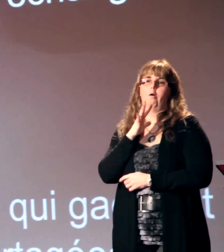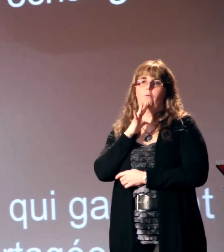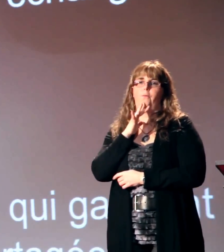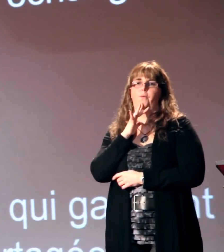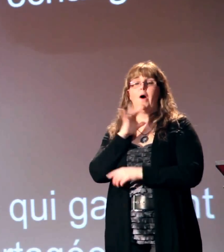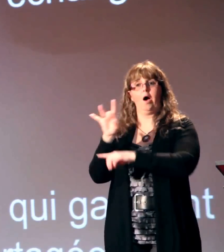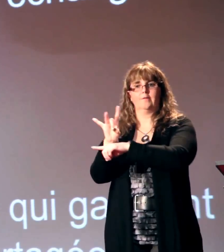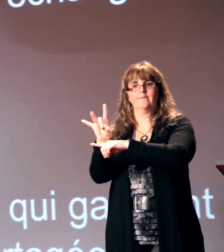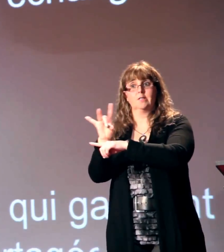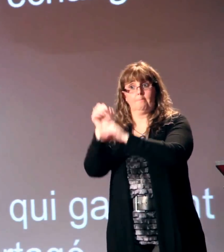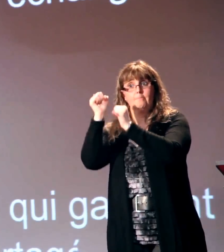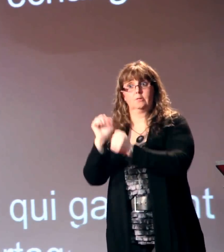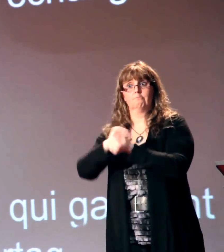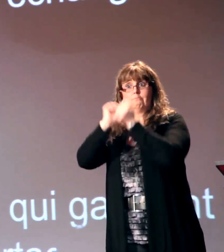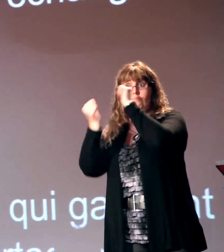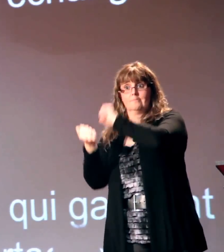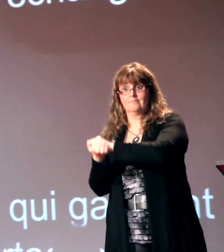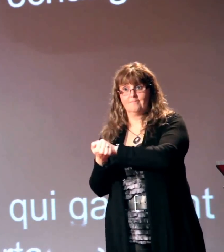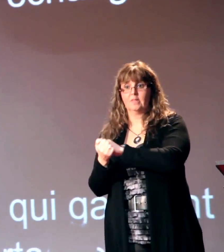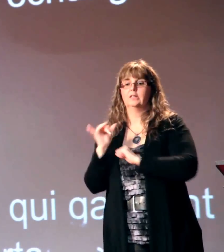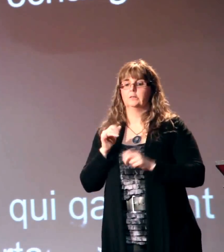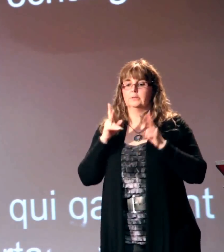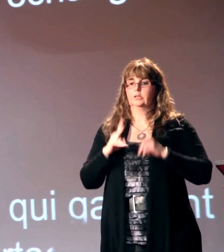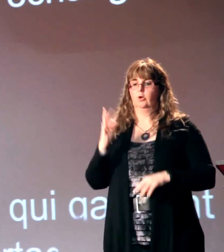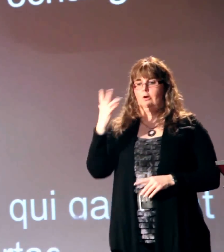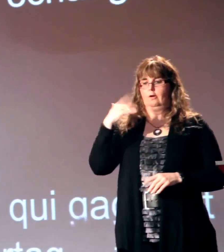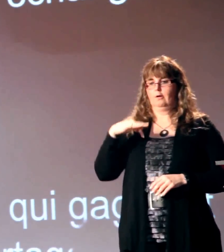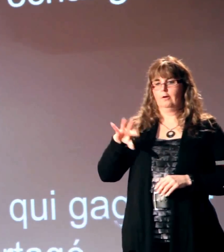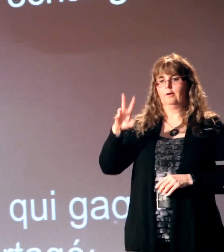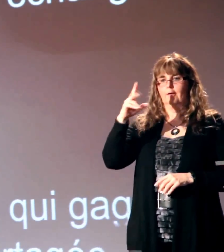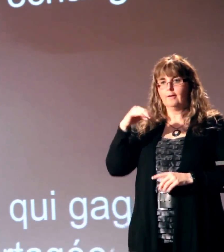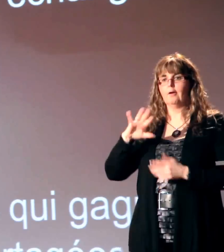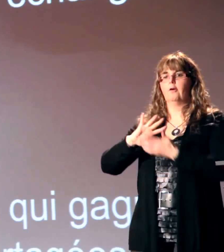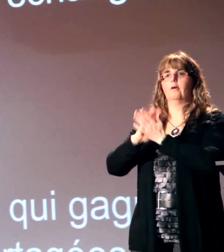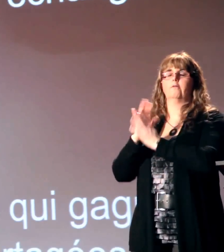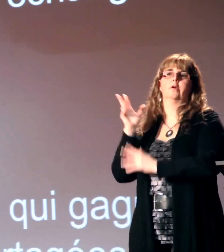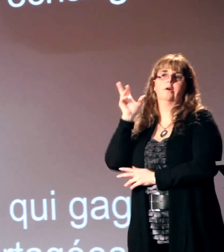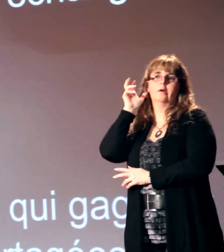Thus technology would successfully lend a voice to the speech or hearing impaired.